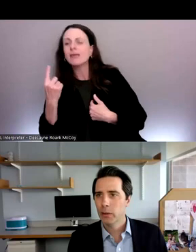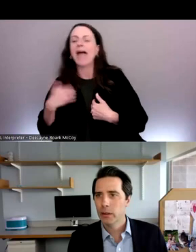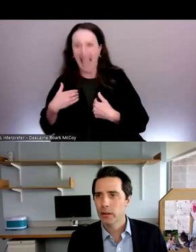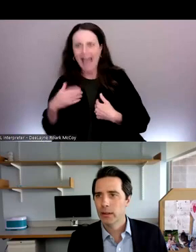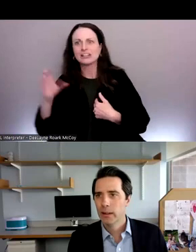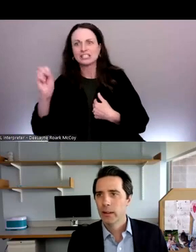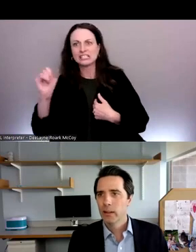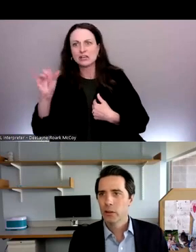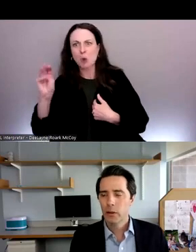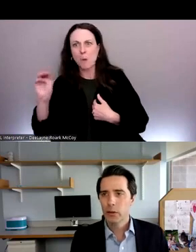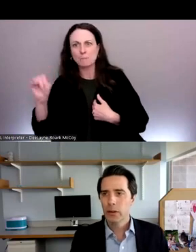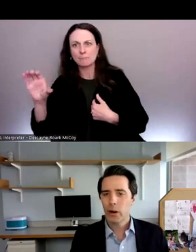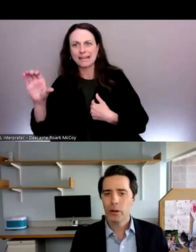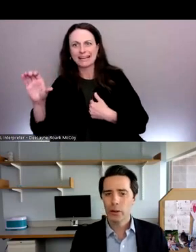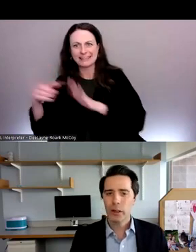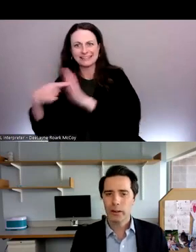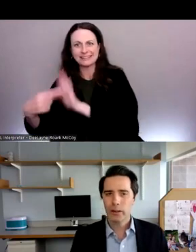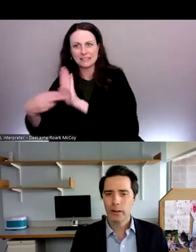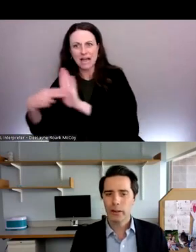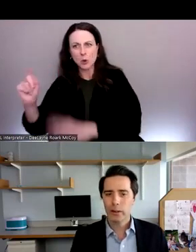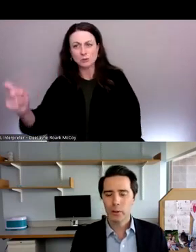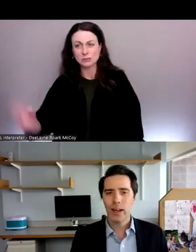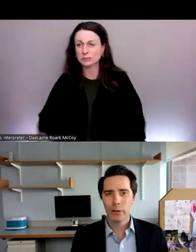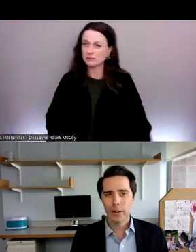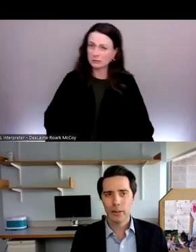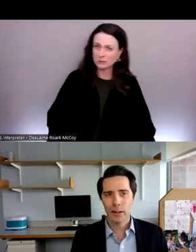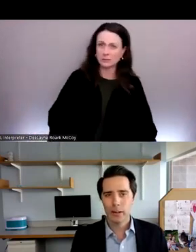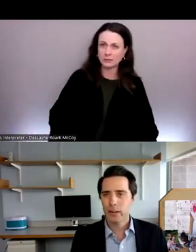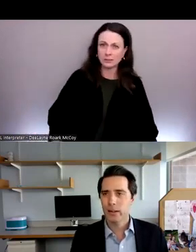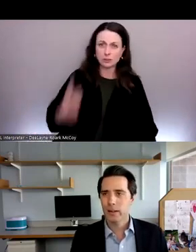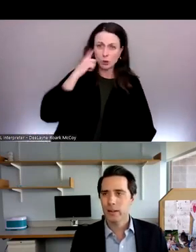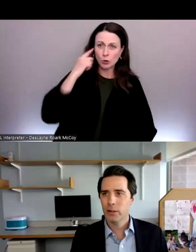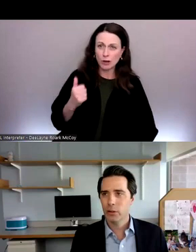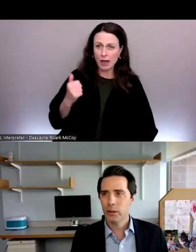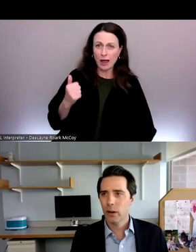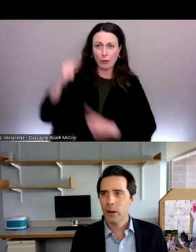diagnosis so you could argue that the